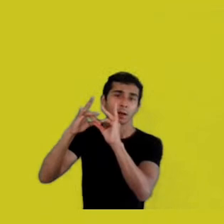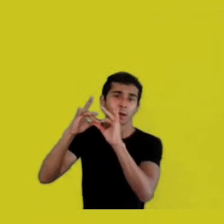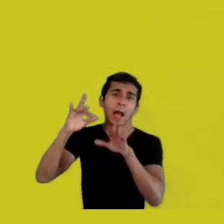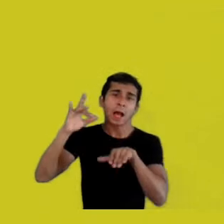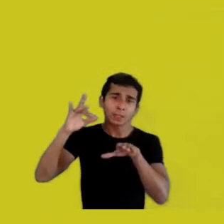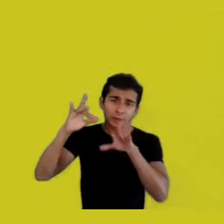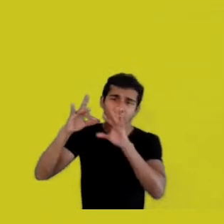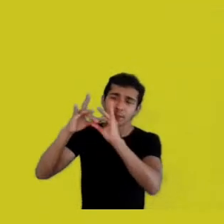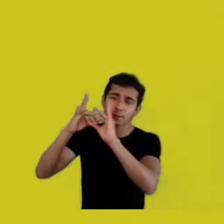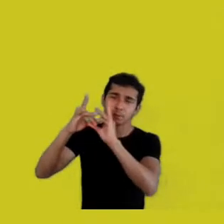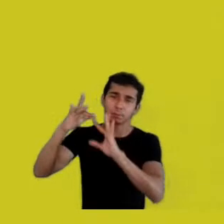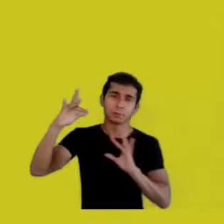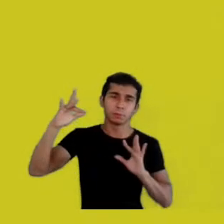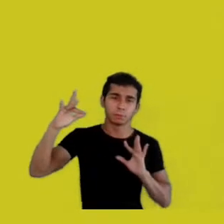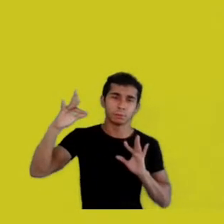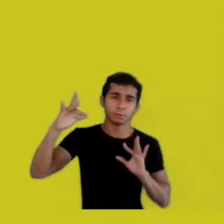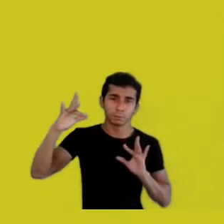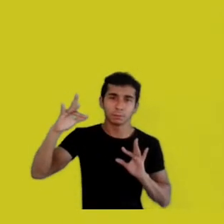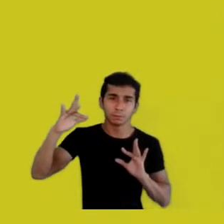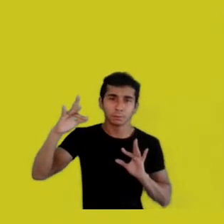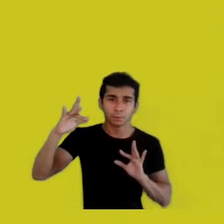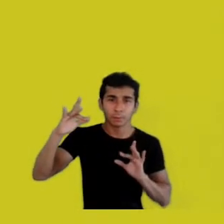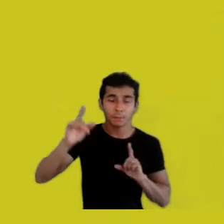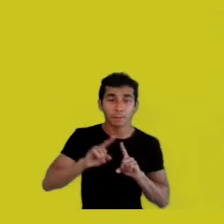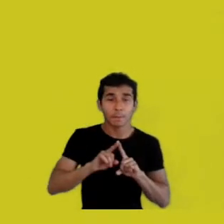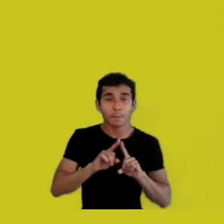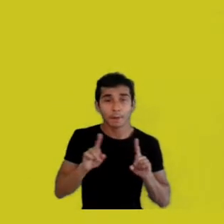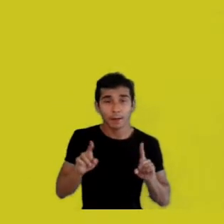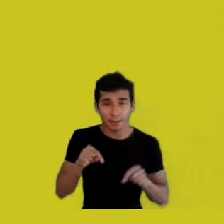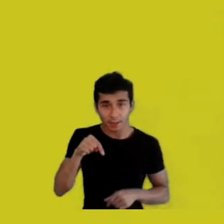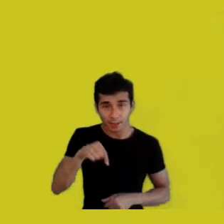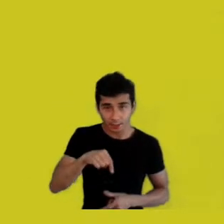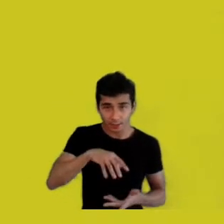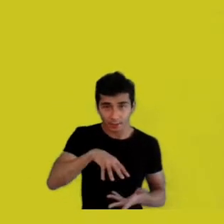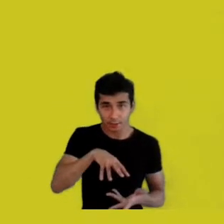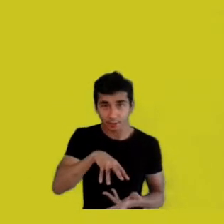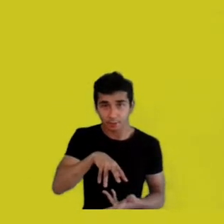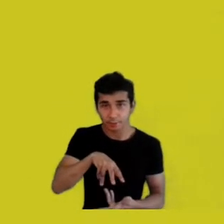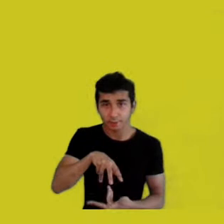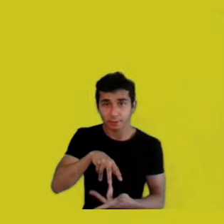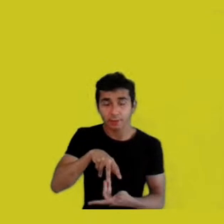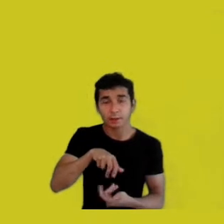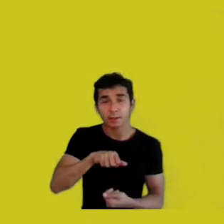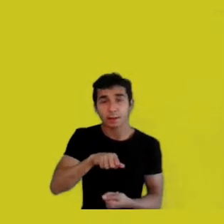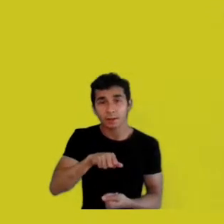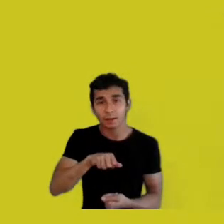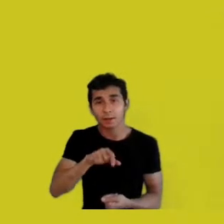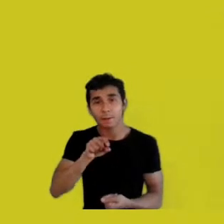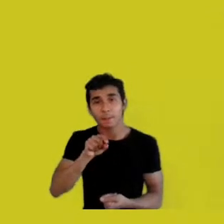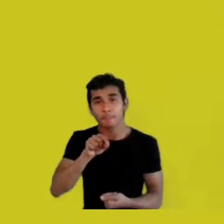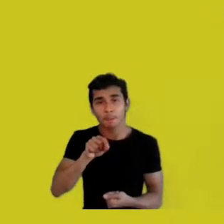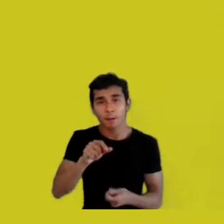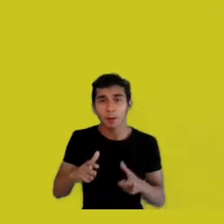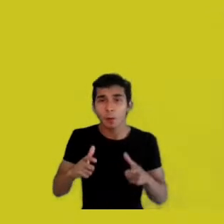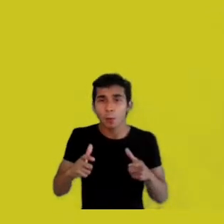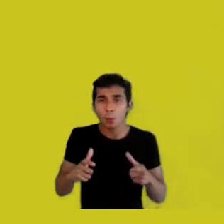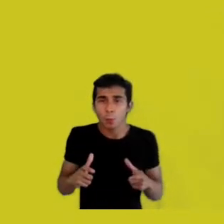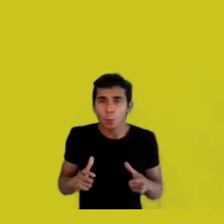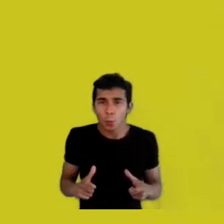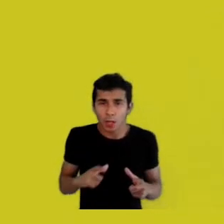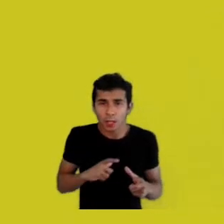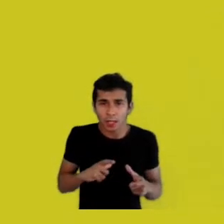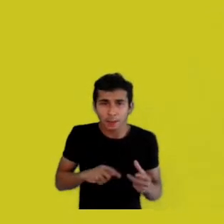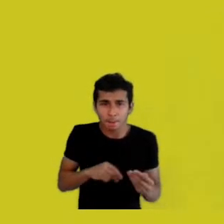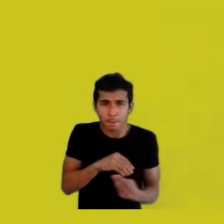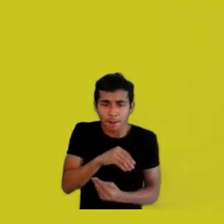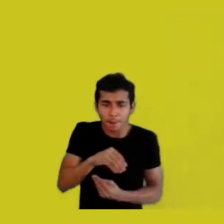But Earth is this kuma-kumo, this place-cause-rhythm, simultaneously,